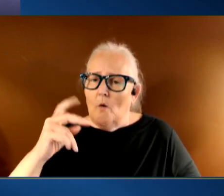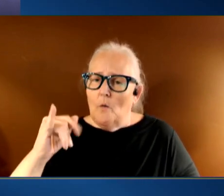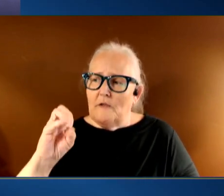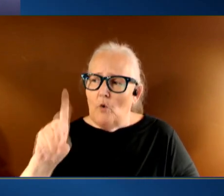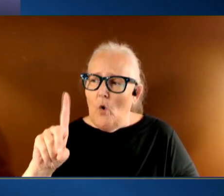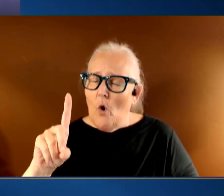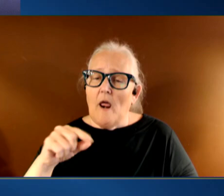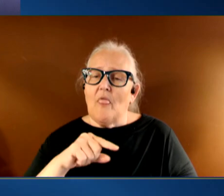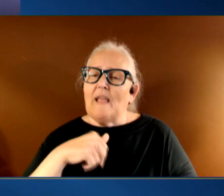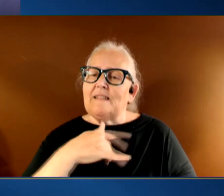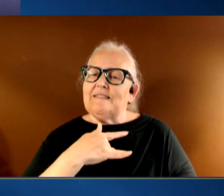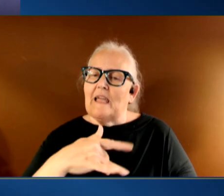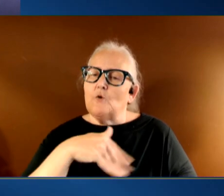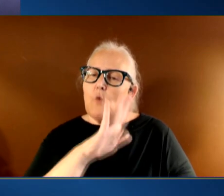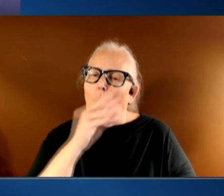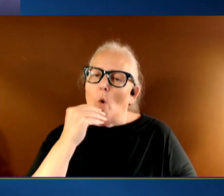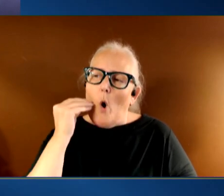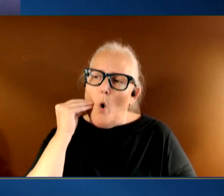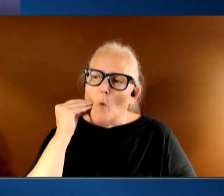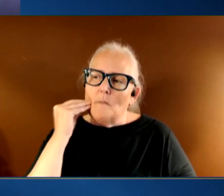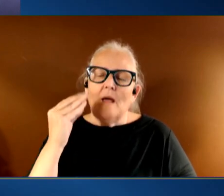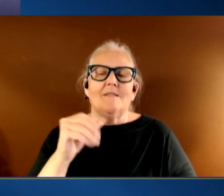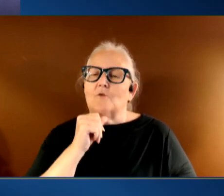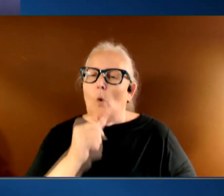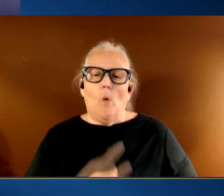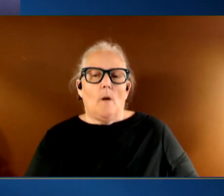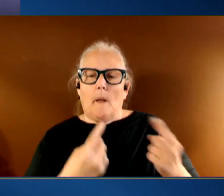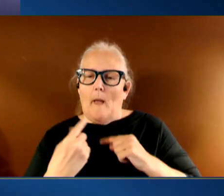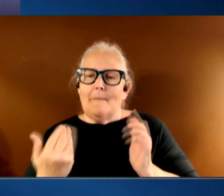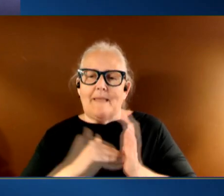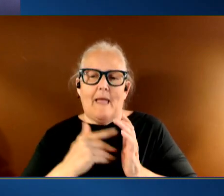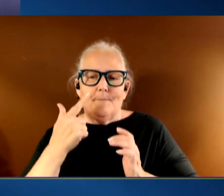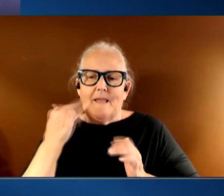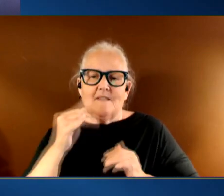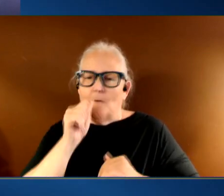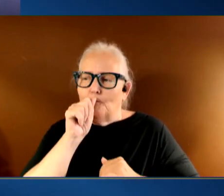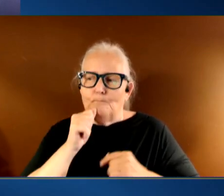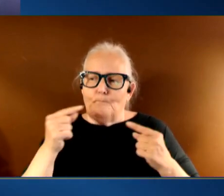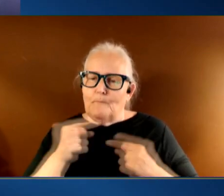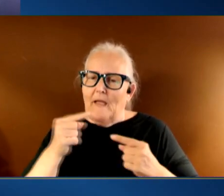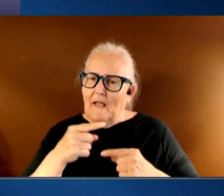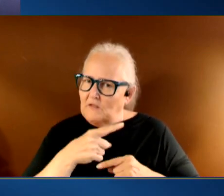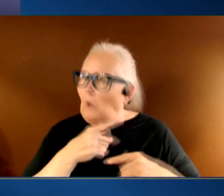not coming back with a pain crisis. They were doing really well. And then I started really